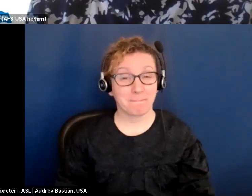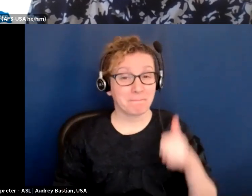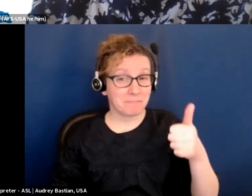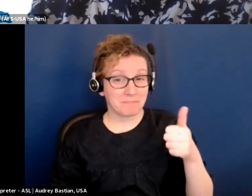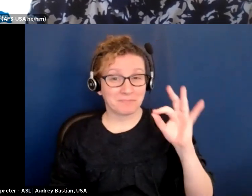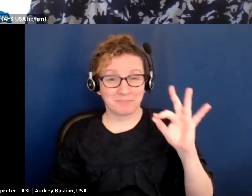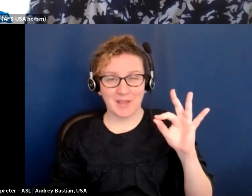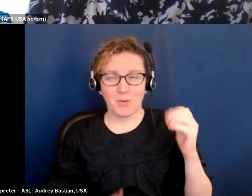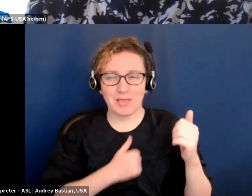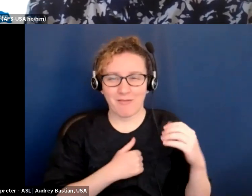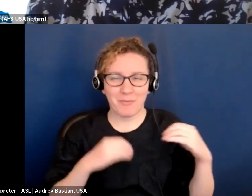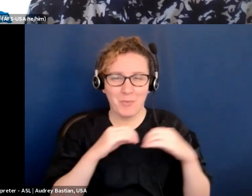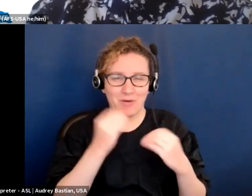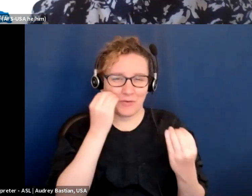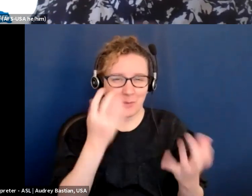more information.